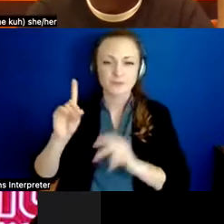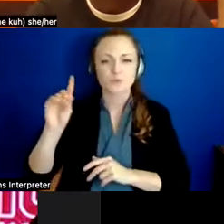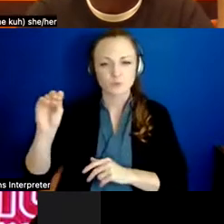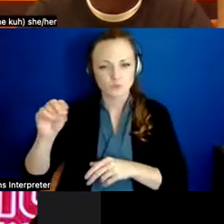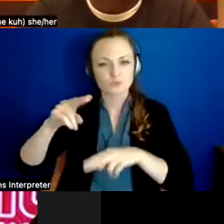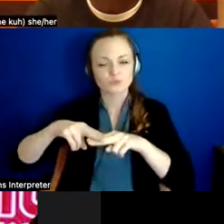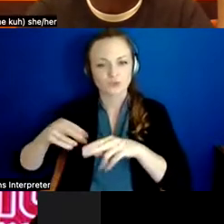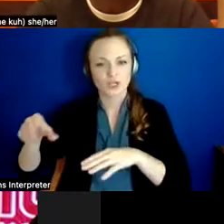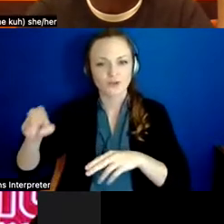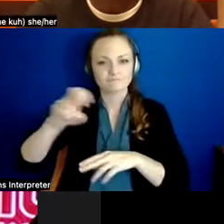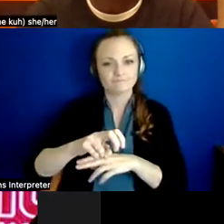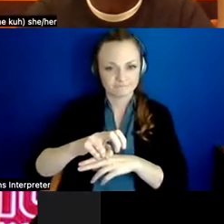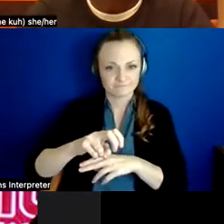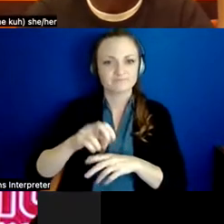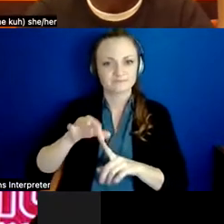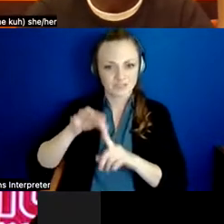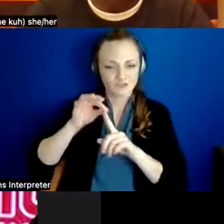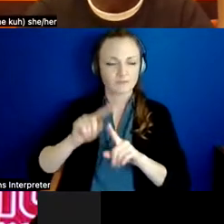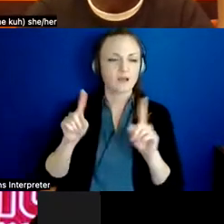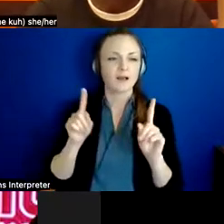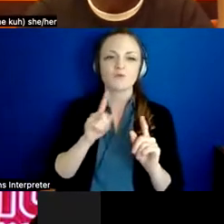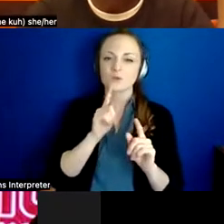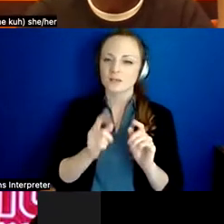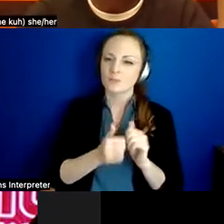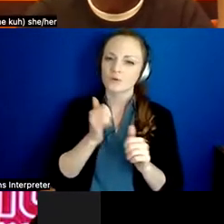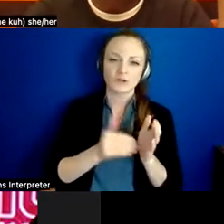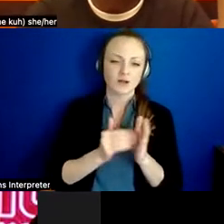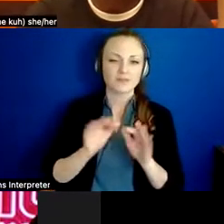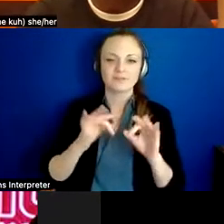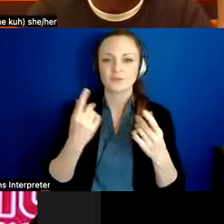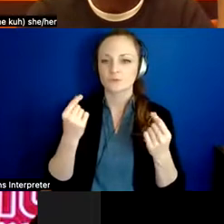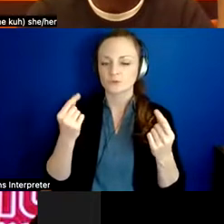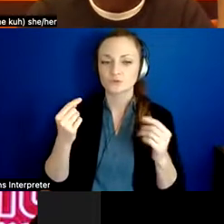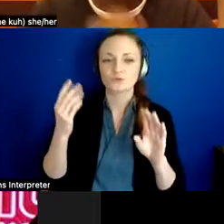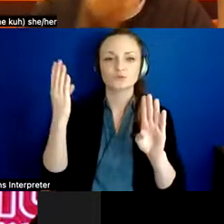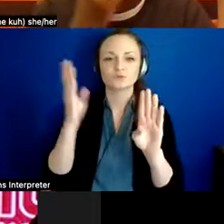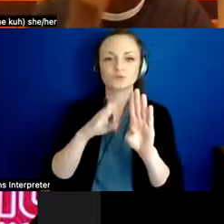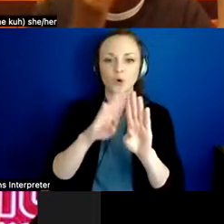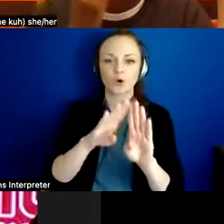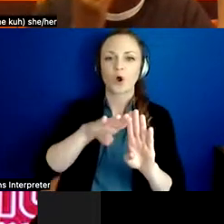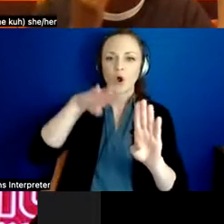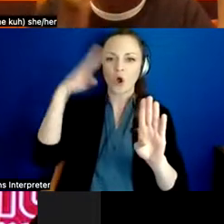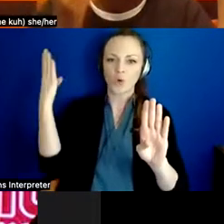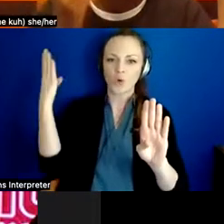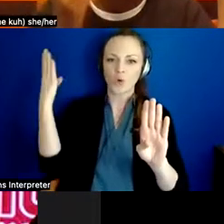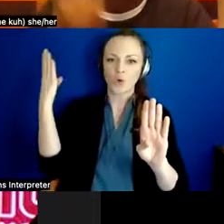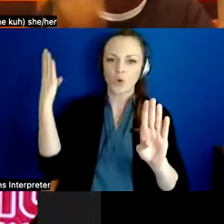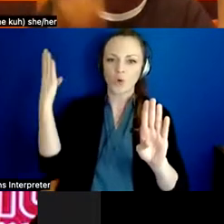20:09:11 The family will open the door, and so the idea is that Eliza kind of comes in,